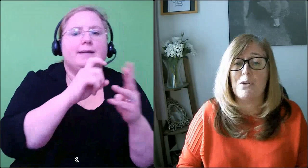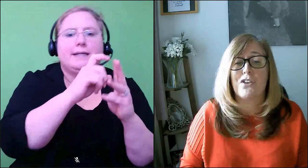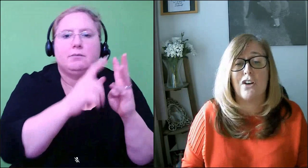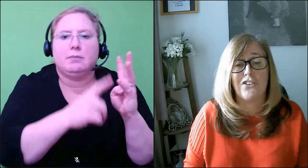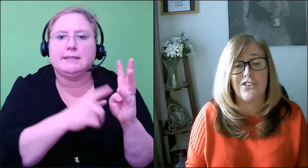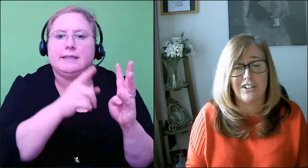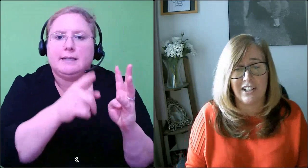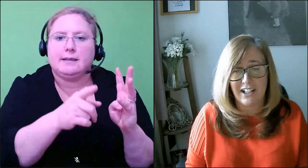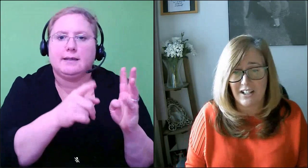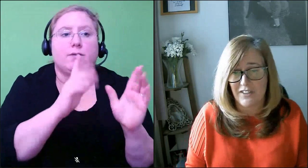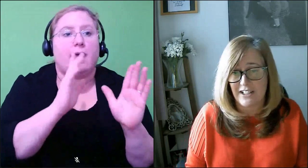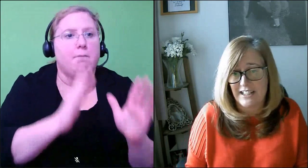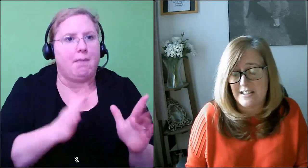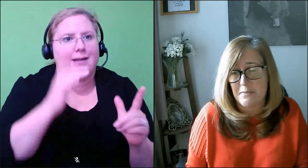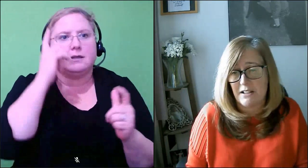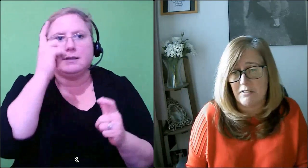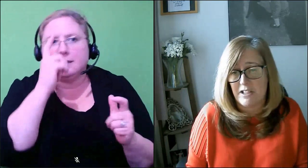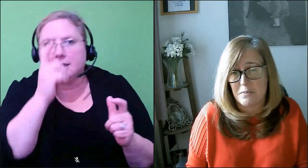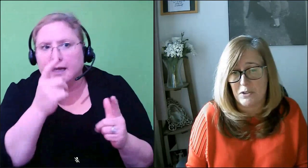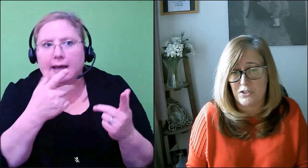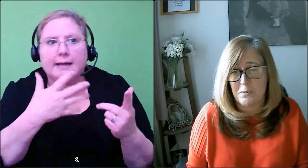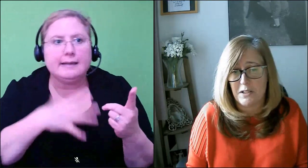employee has a disability.